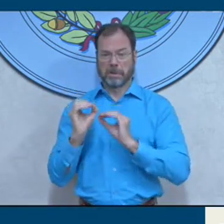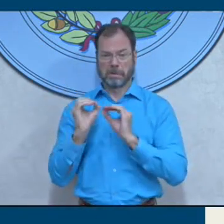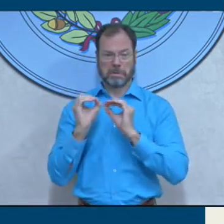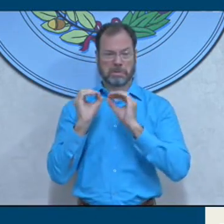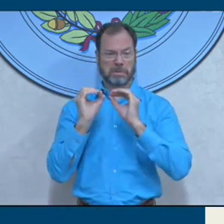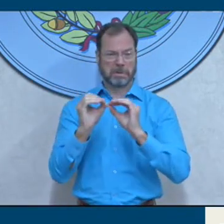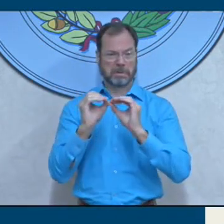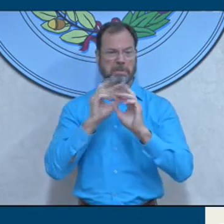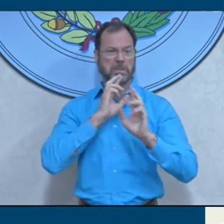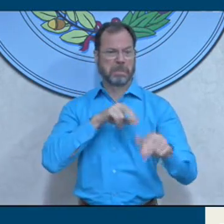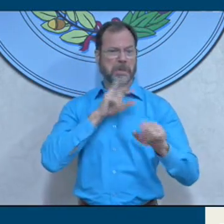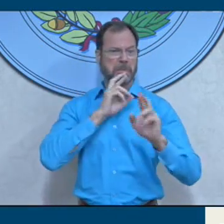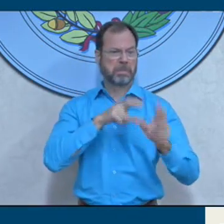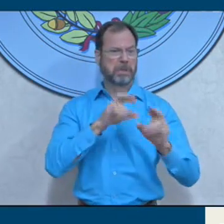IS OBVIOUSLY FOR WHATEVER